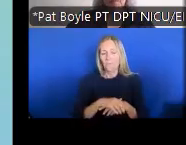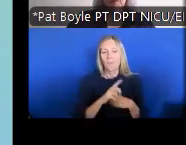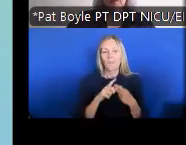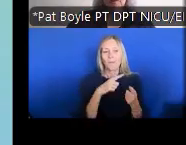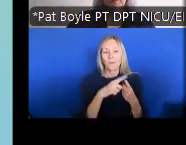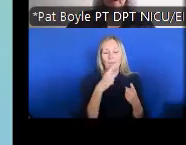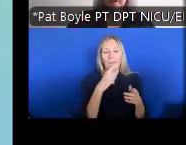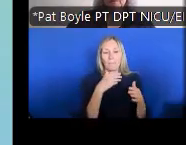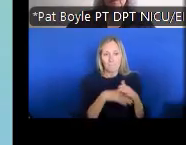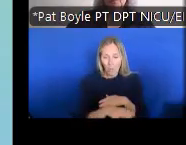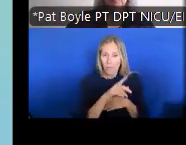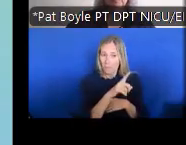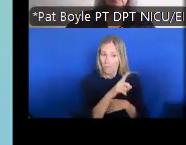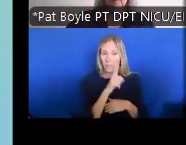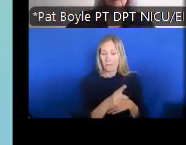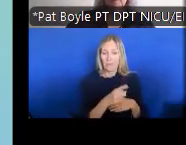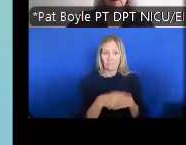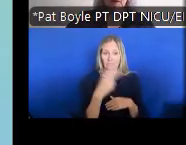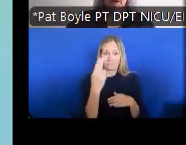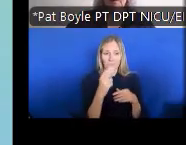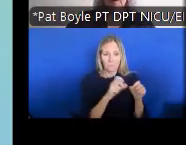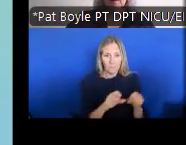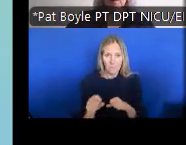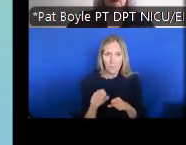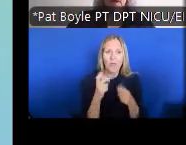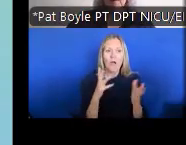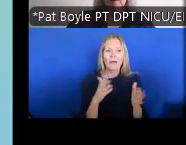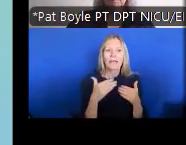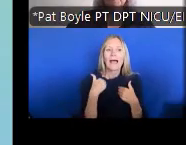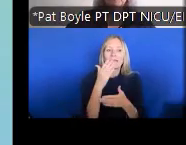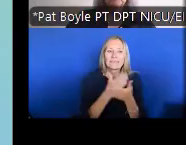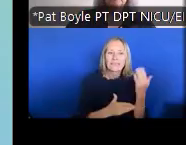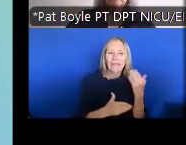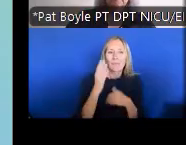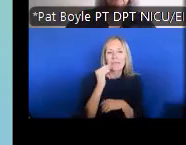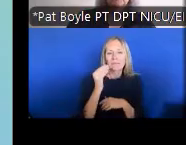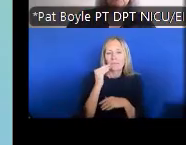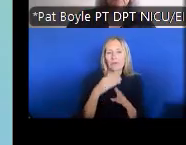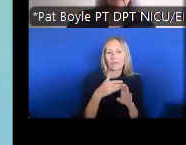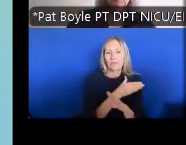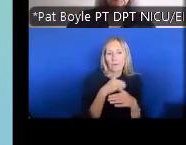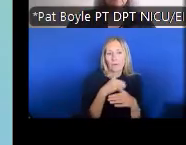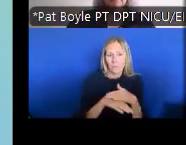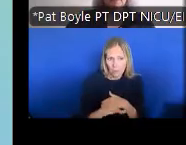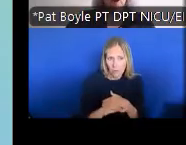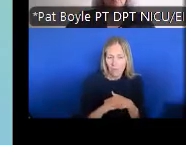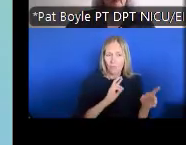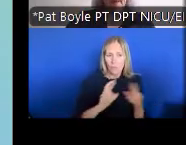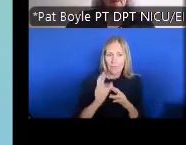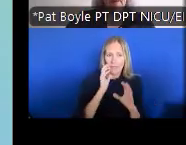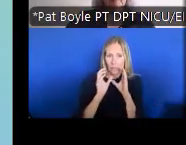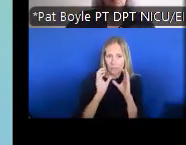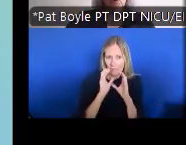experience prior to birth, and they're ready to communicate via their behavior. Finally, their communication is not random or